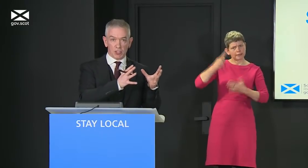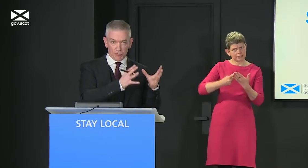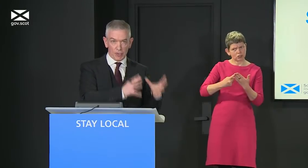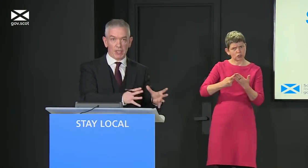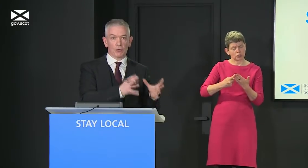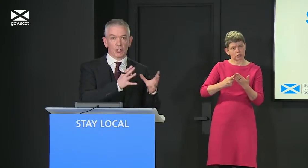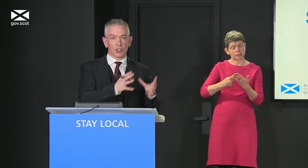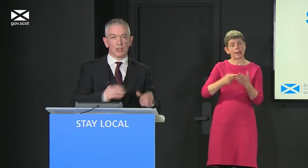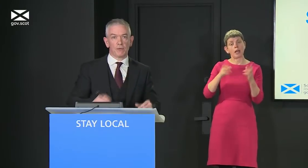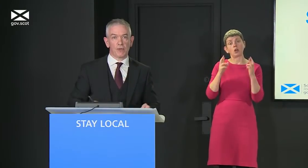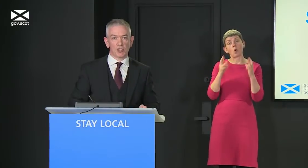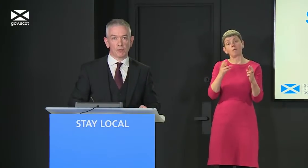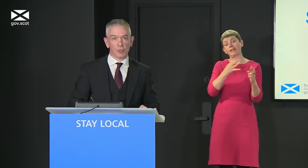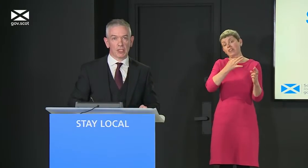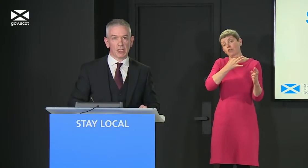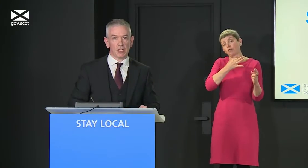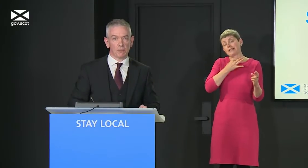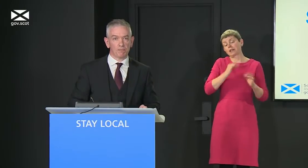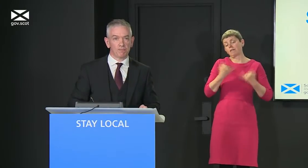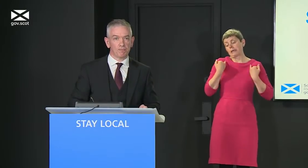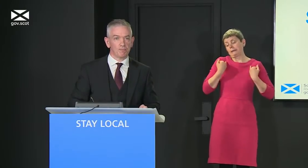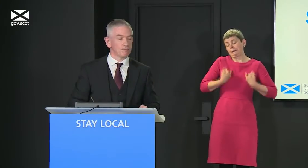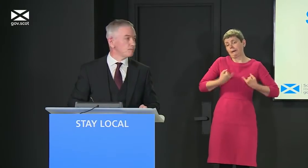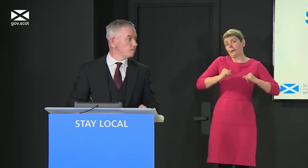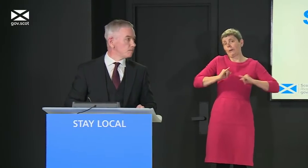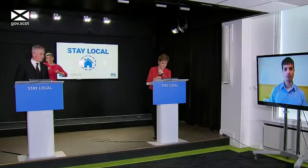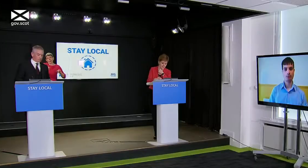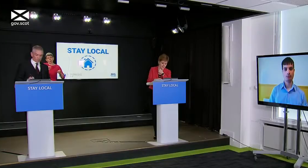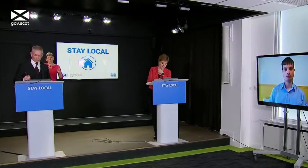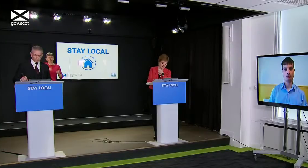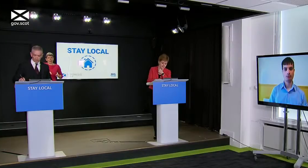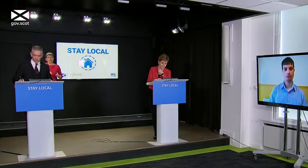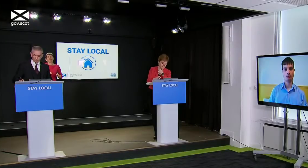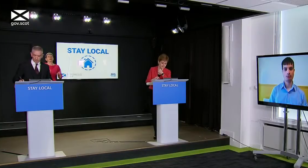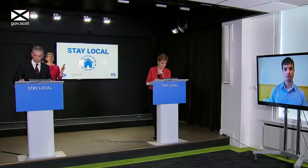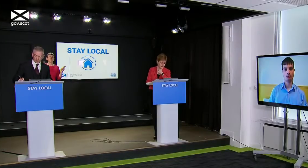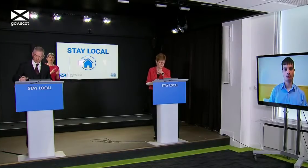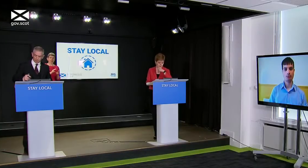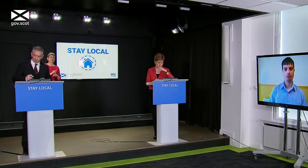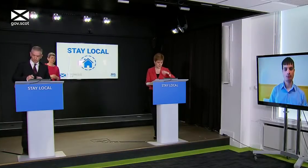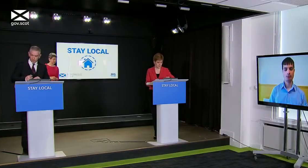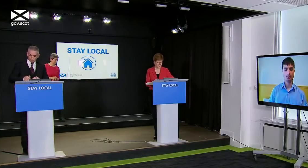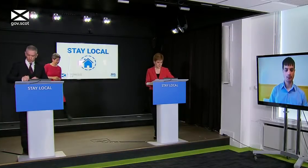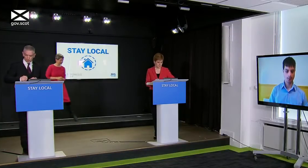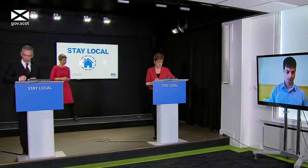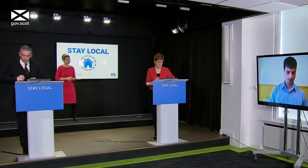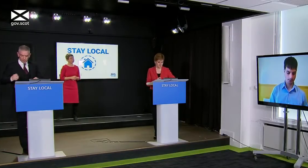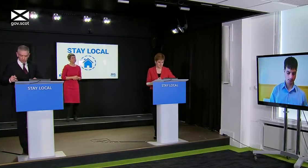severe illness and infection in particular thanks all right can you see the bell from the sun